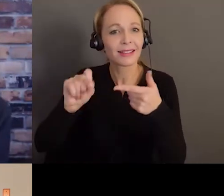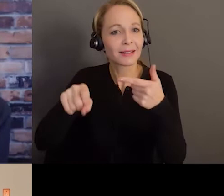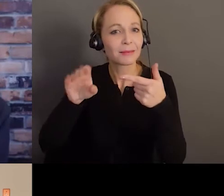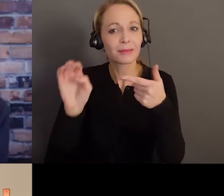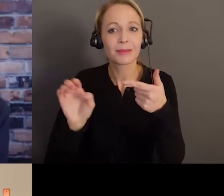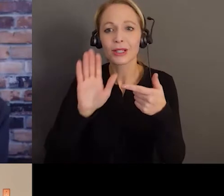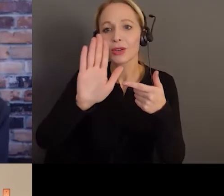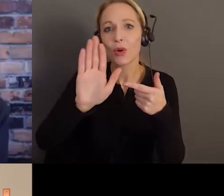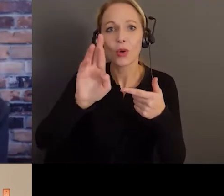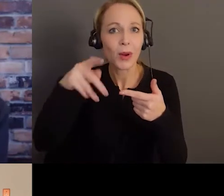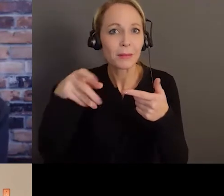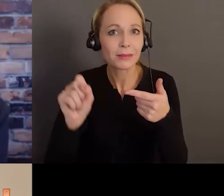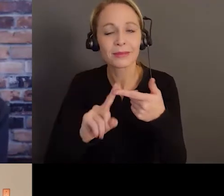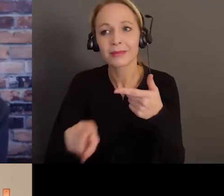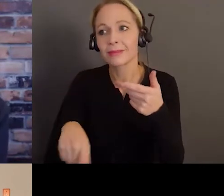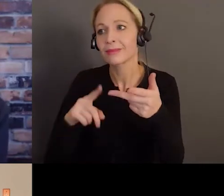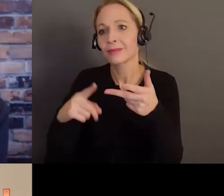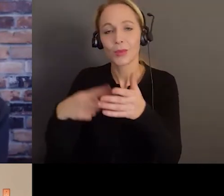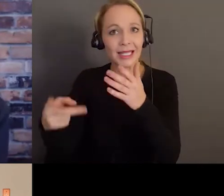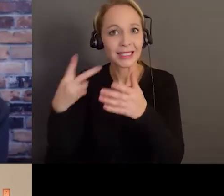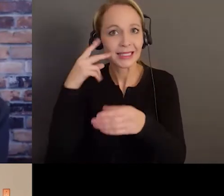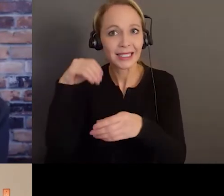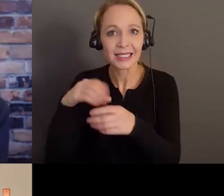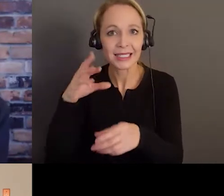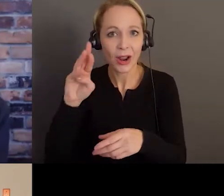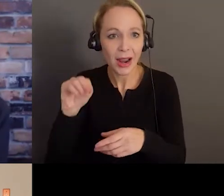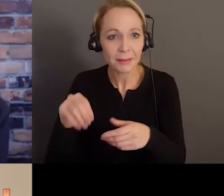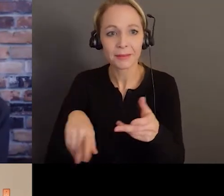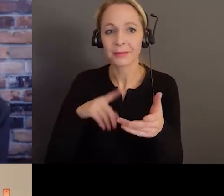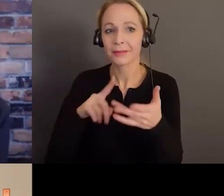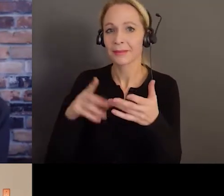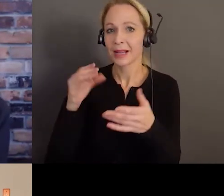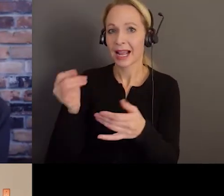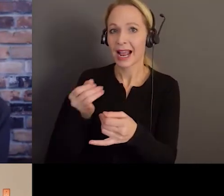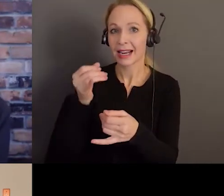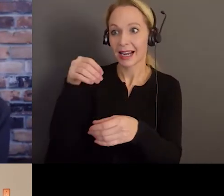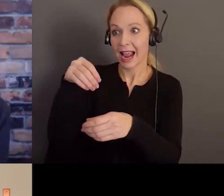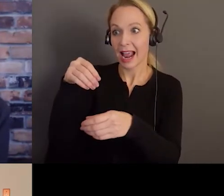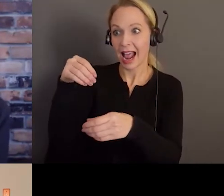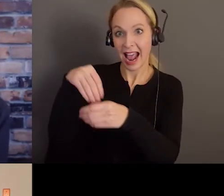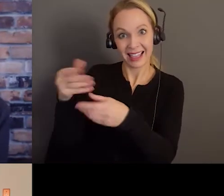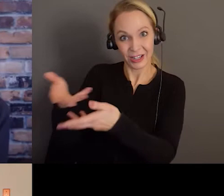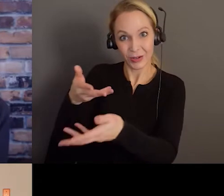COULD BE LIKE YOUR REPS AND WHAT THEY SEE IN CRM.